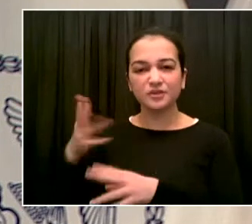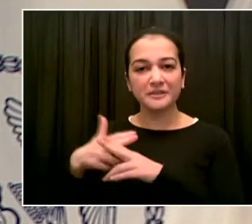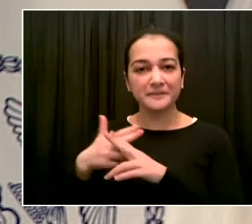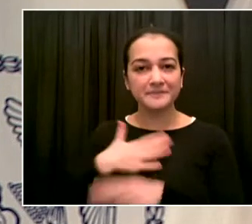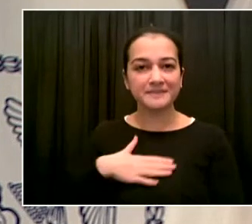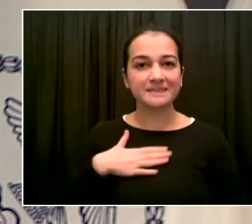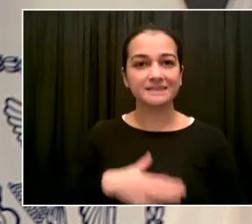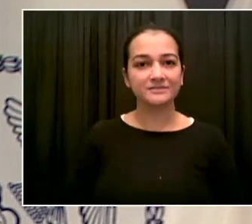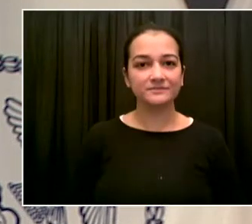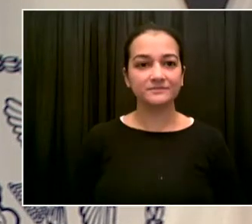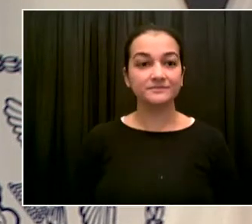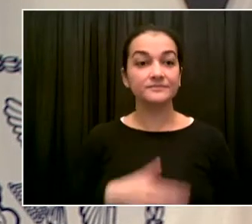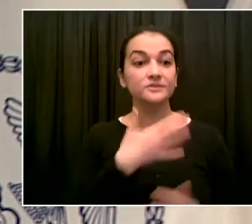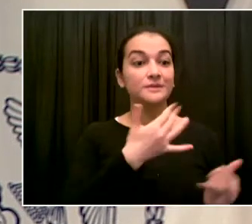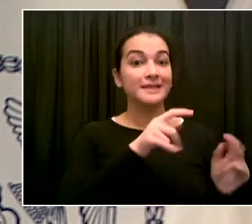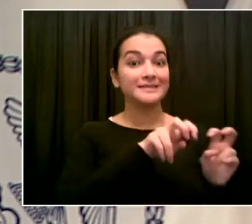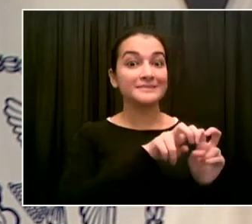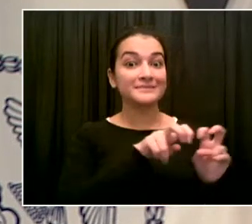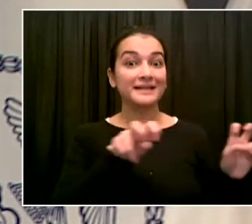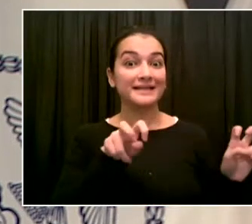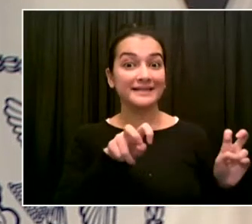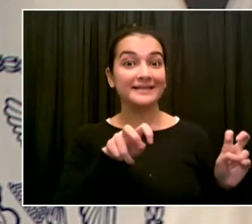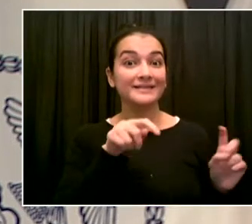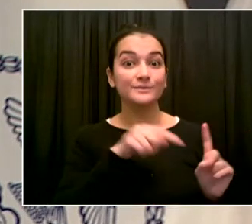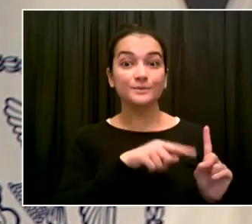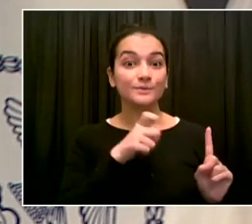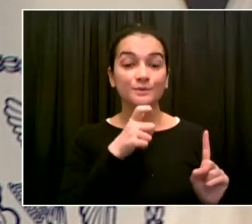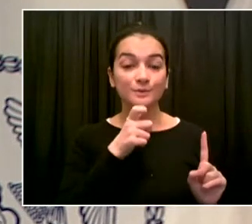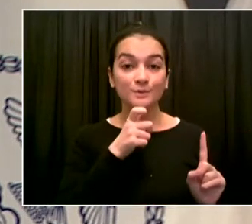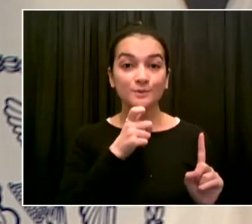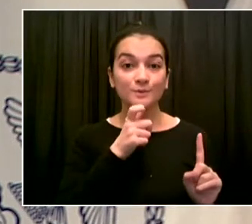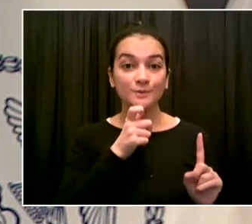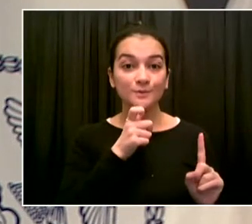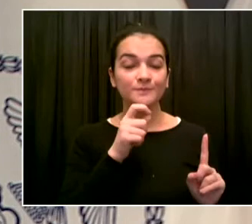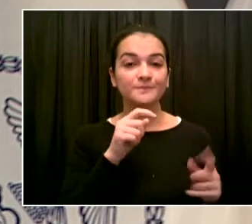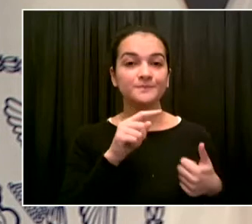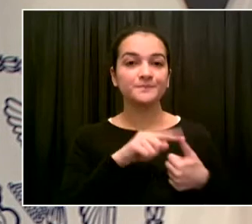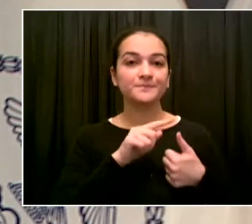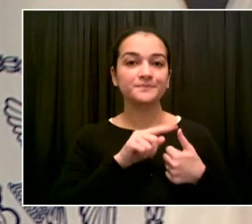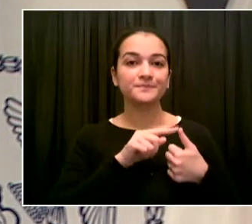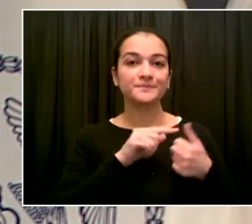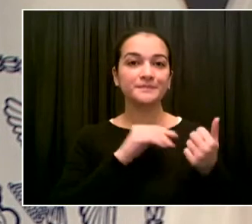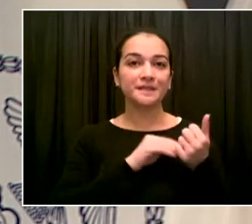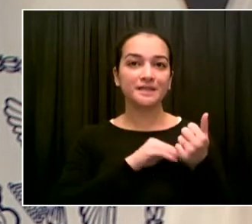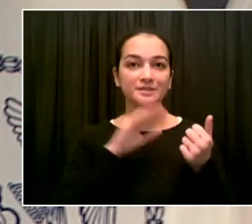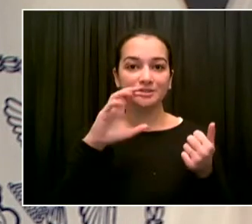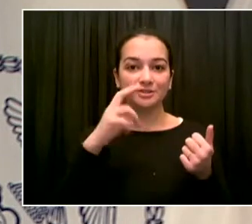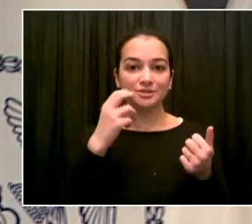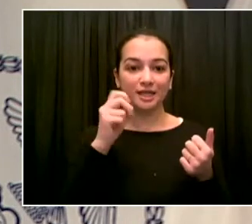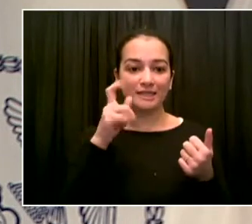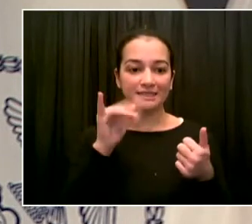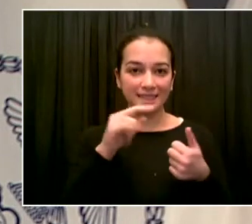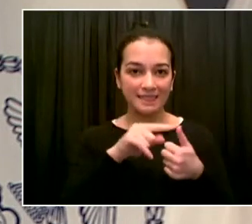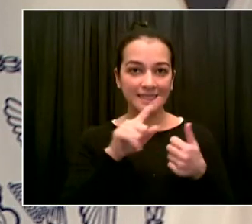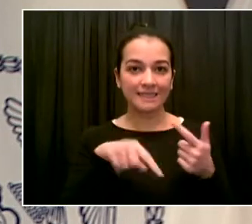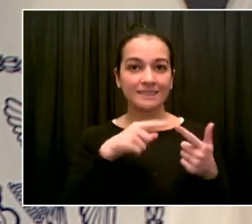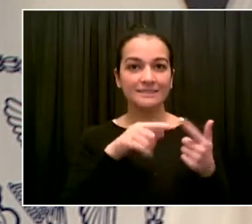THE MEDIA. WE WILL NOW BEGIN THE Q&A.